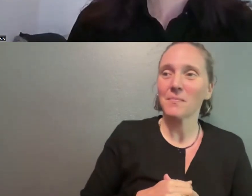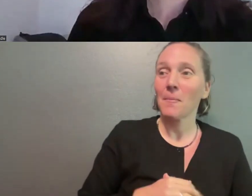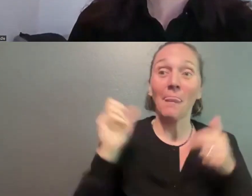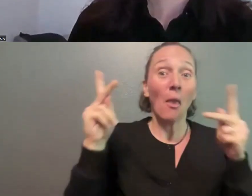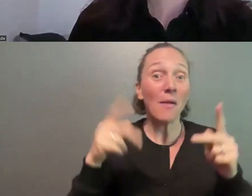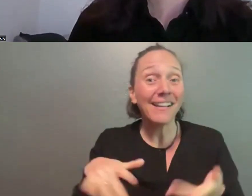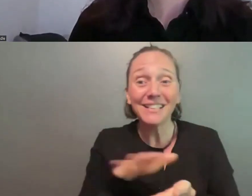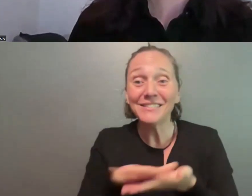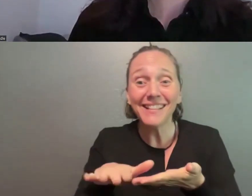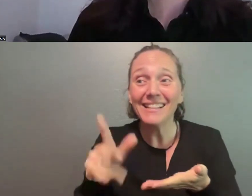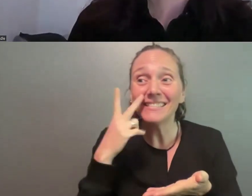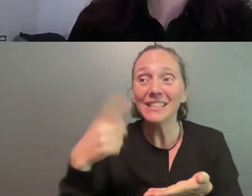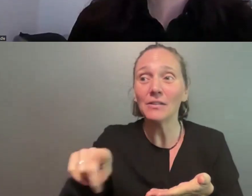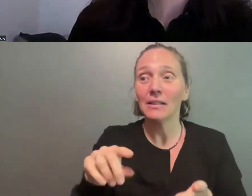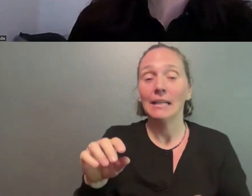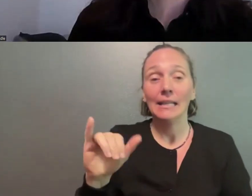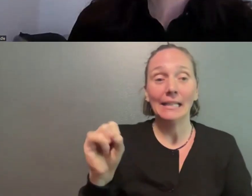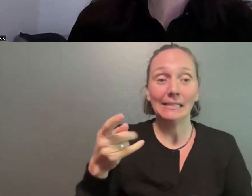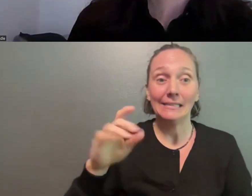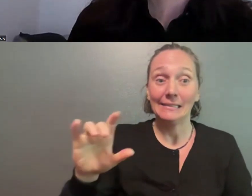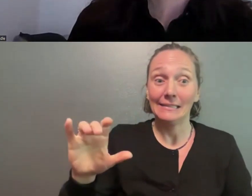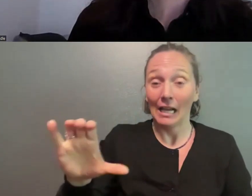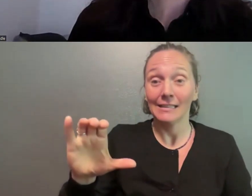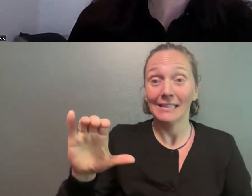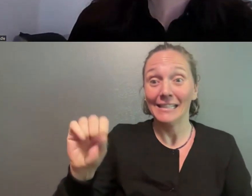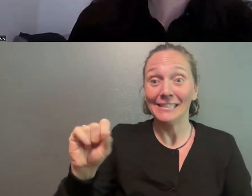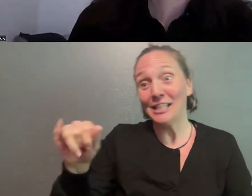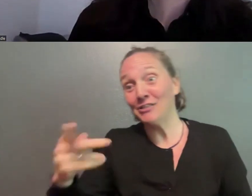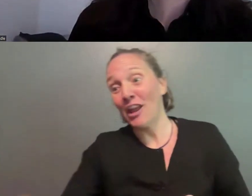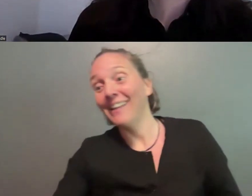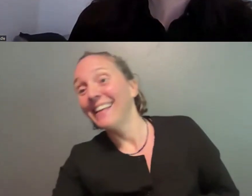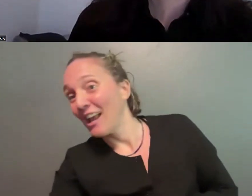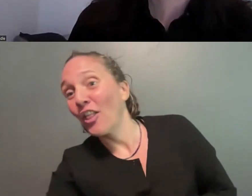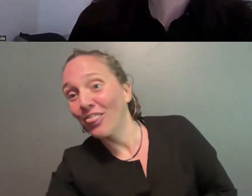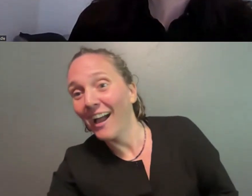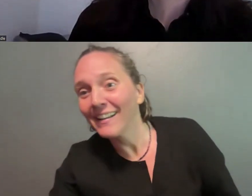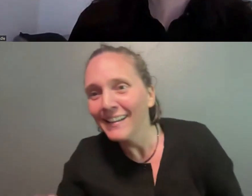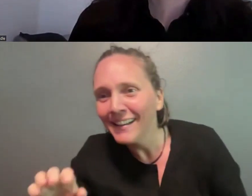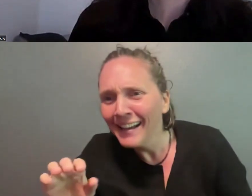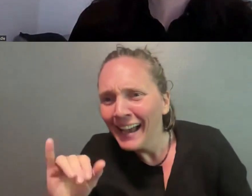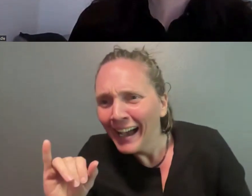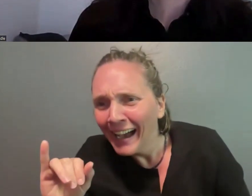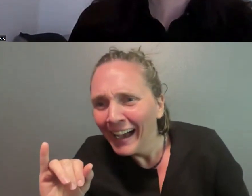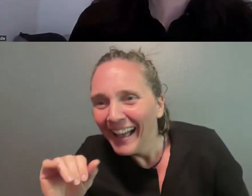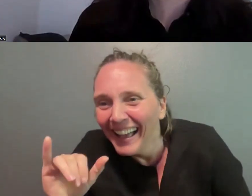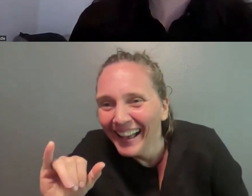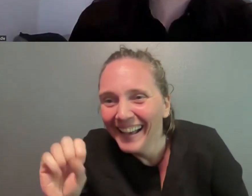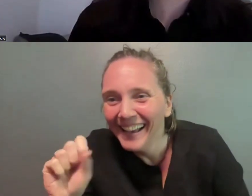And my name is iisaaksiichaa, I have to spell where--I can see ASL! You're doing good work over there,